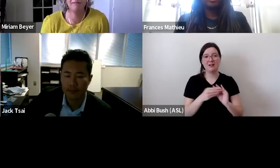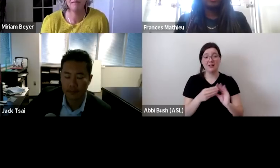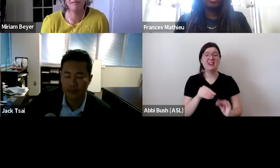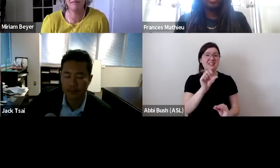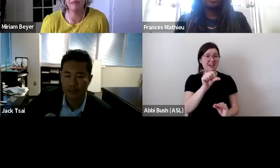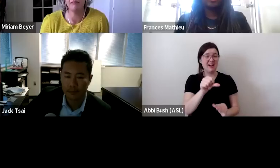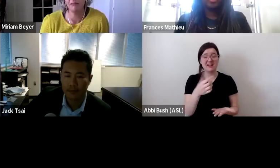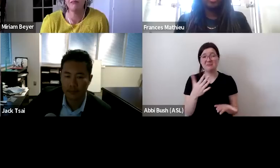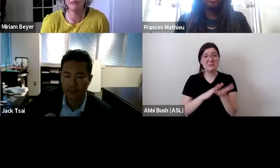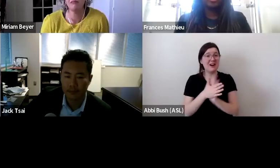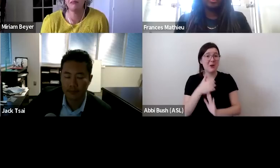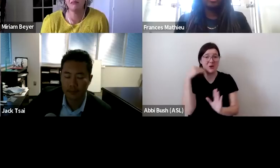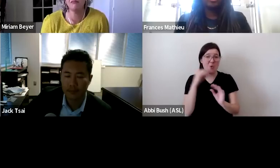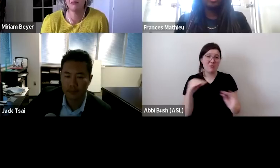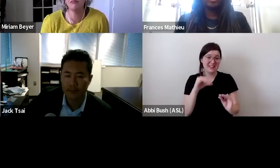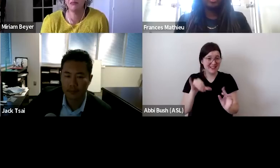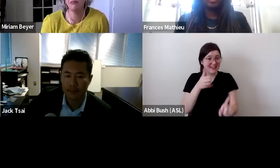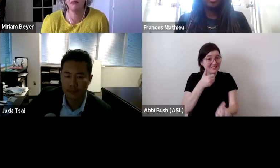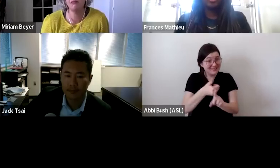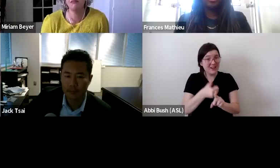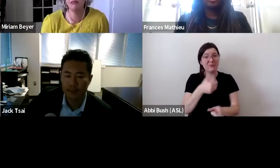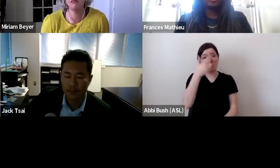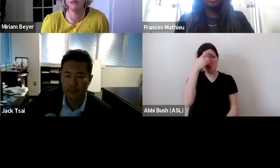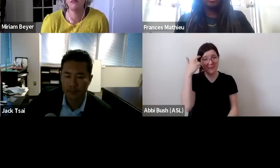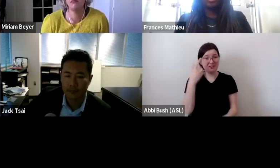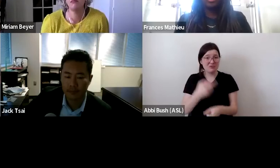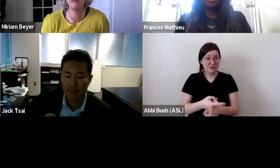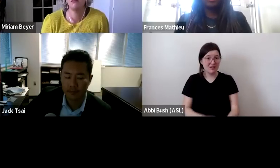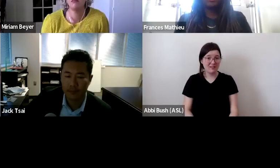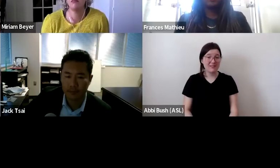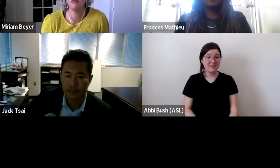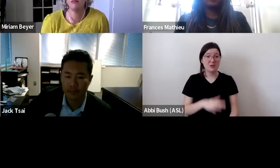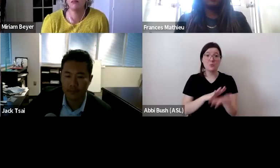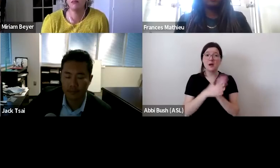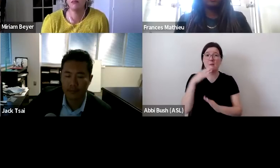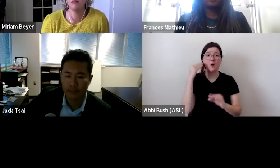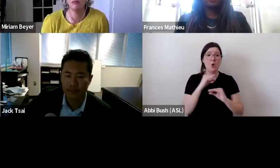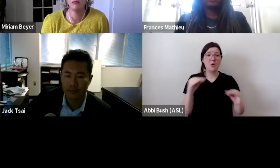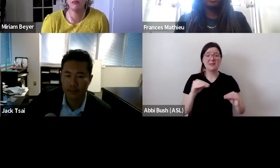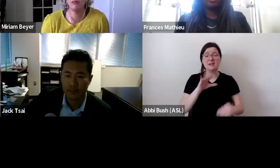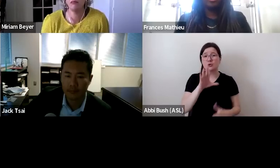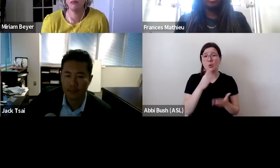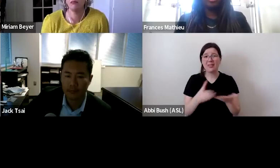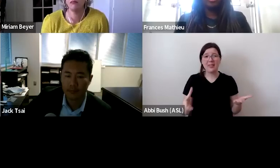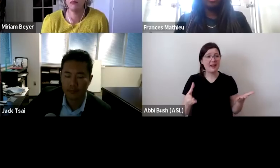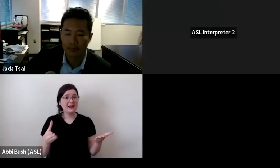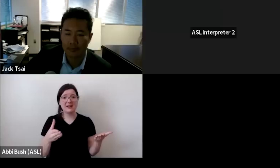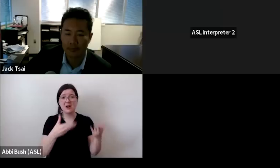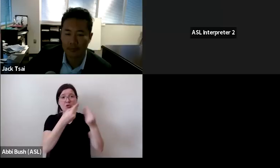Becoming homeless, losing all your belongings in your home and sometimes transitioning from being homeless to getting housing,